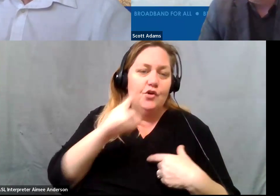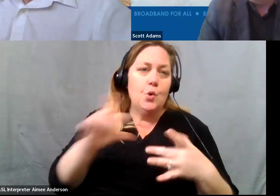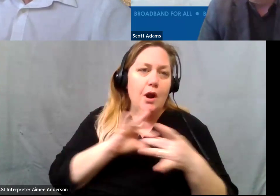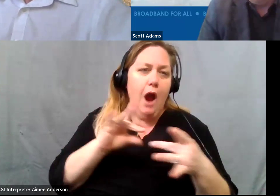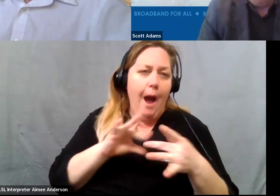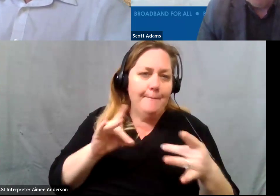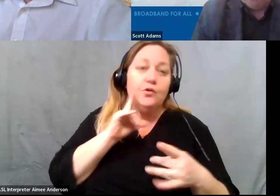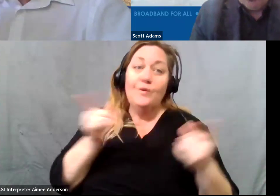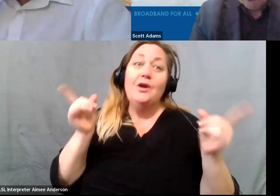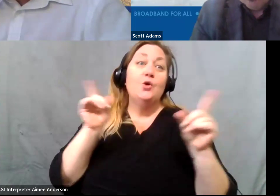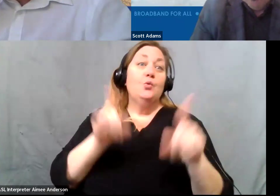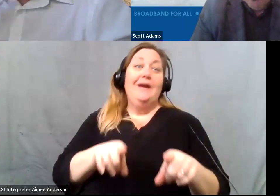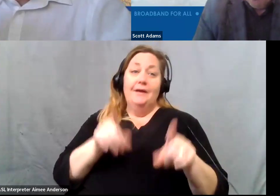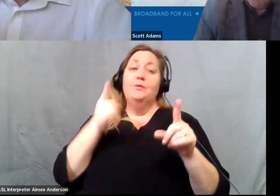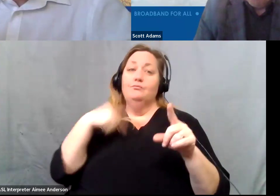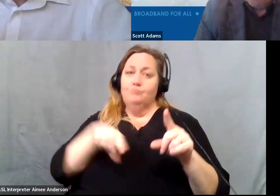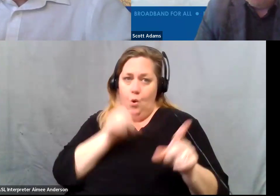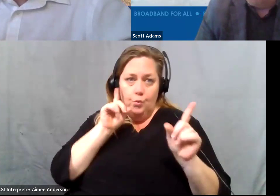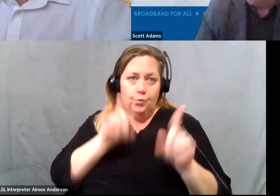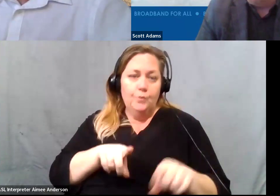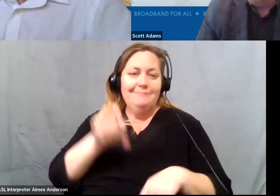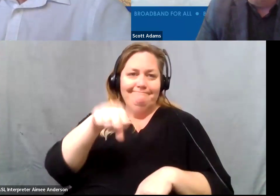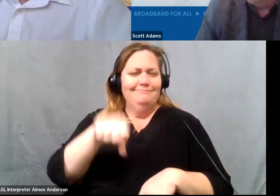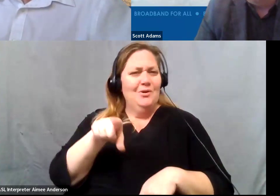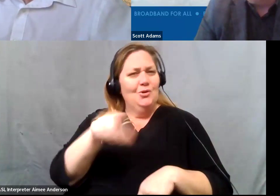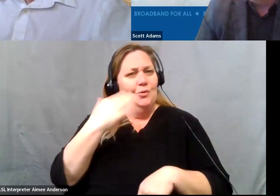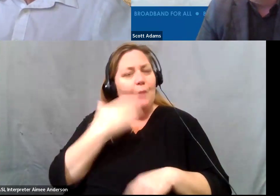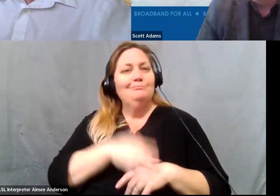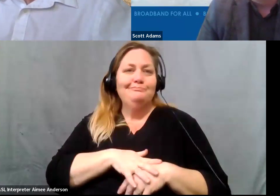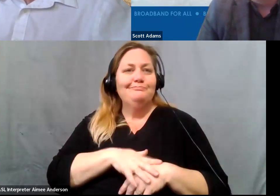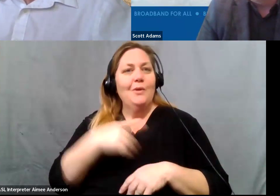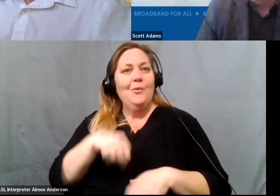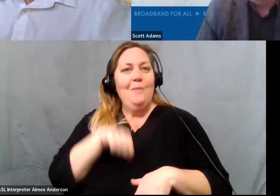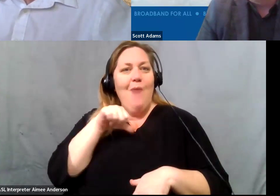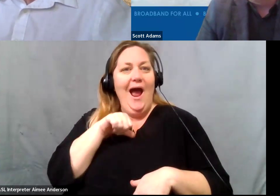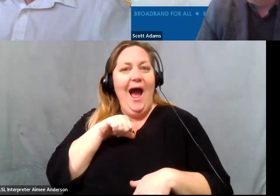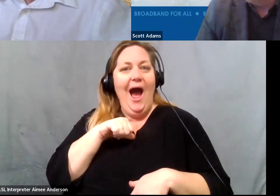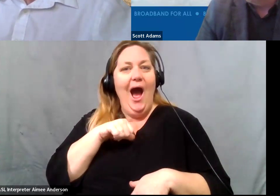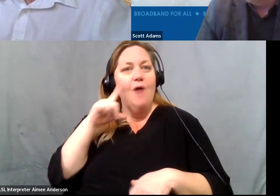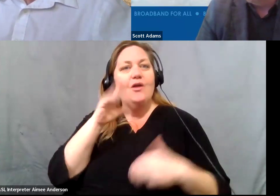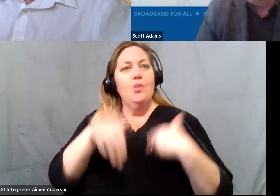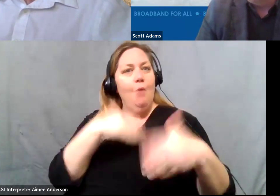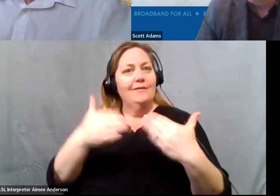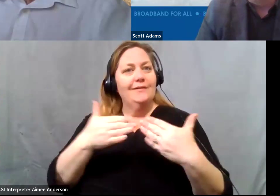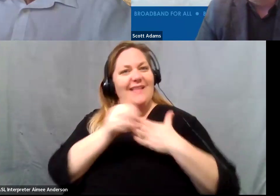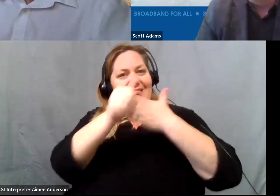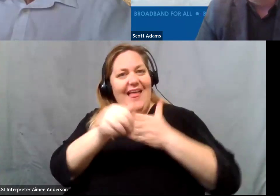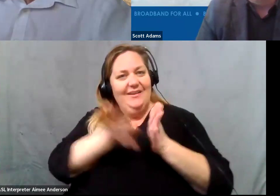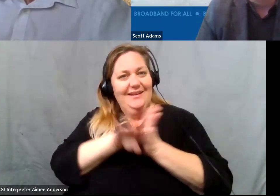agree and that we're proud of the process that led to the development of the final